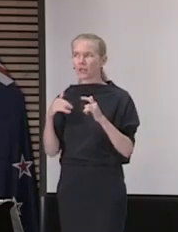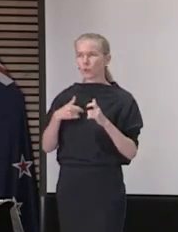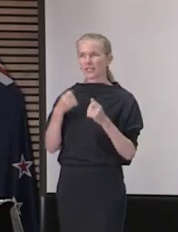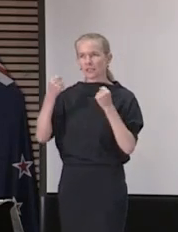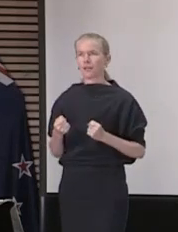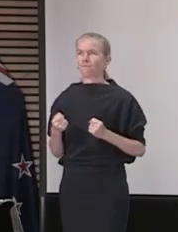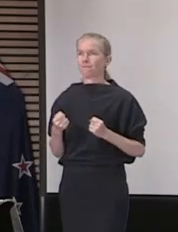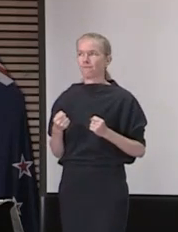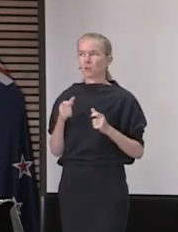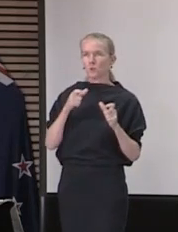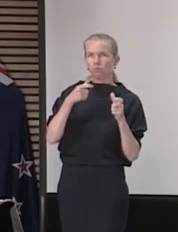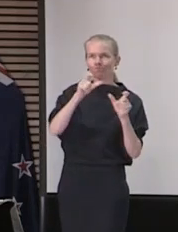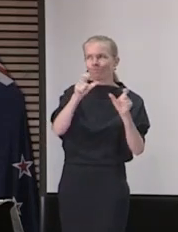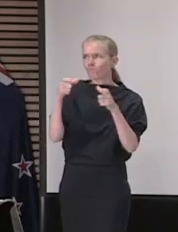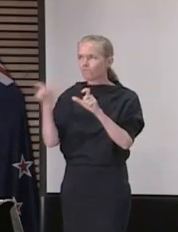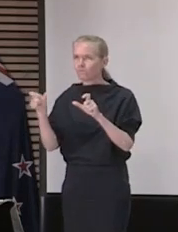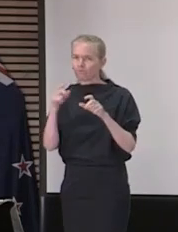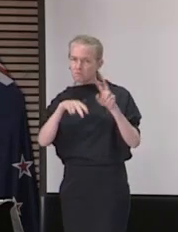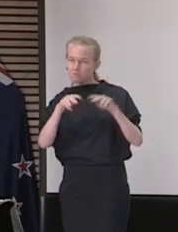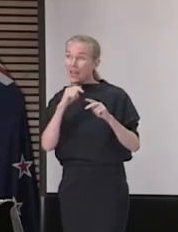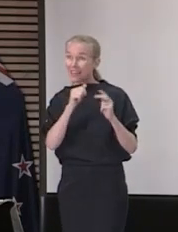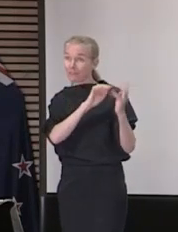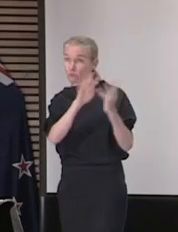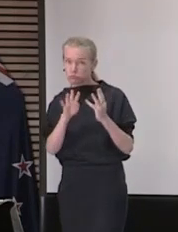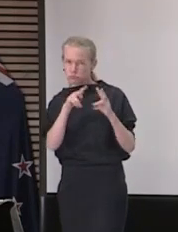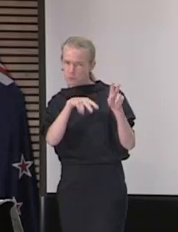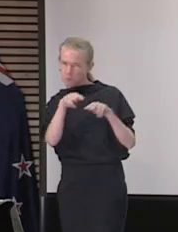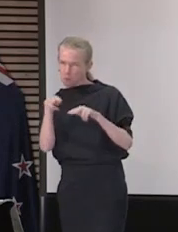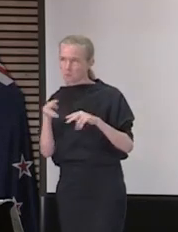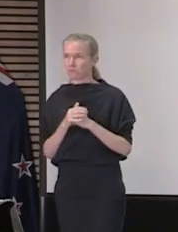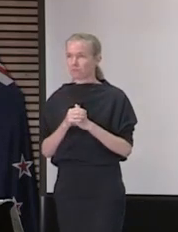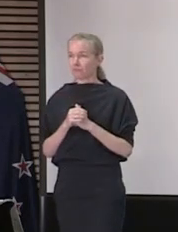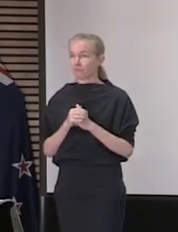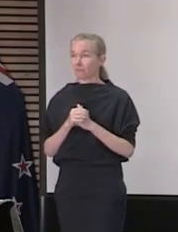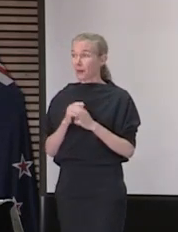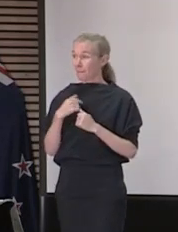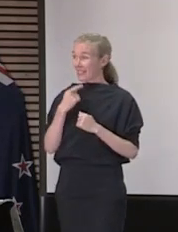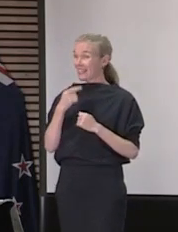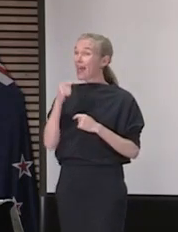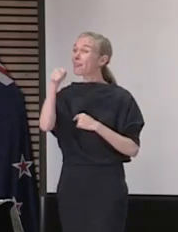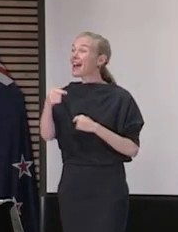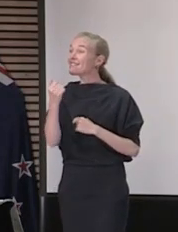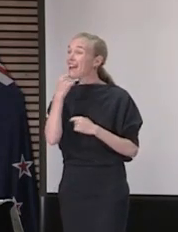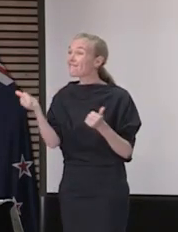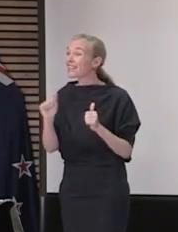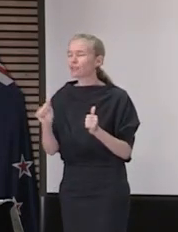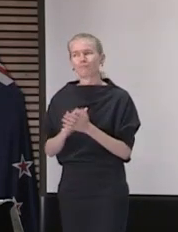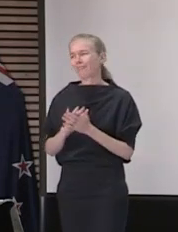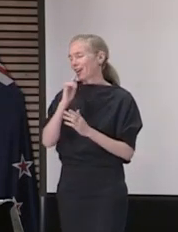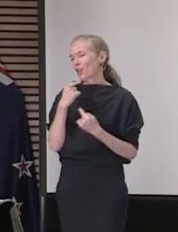every single person whois coming into the country. Icannot give you an end datefor when that will cease.